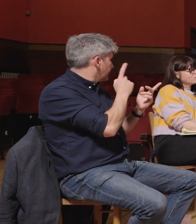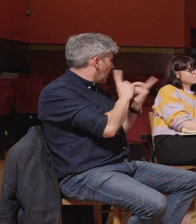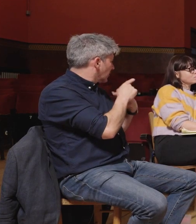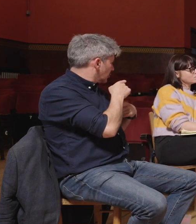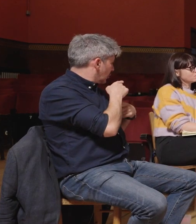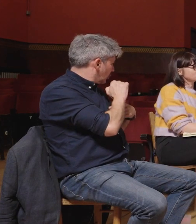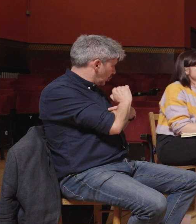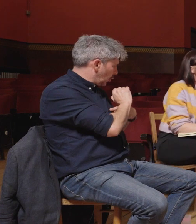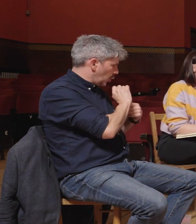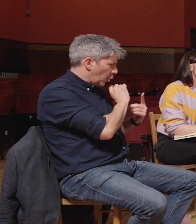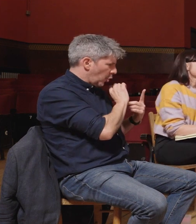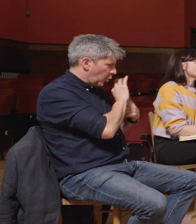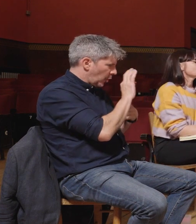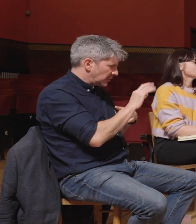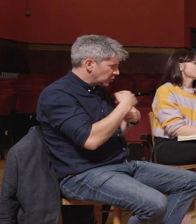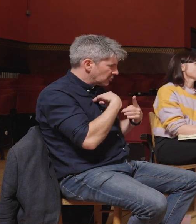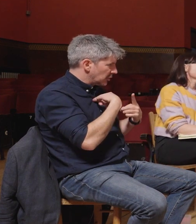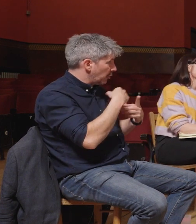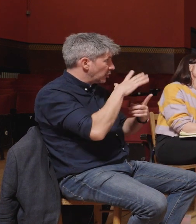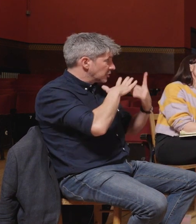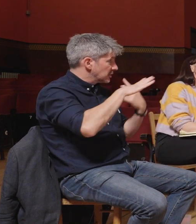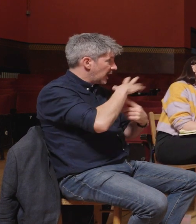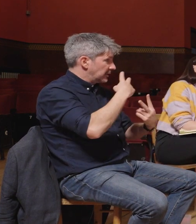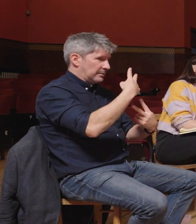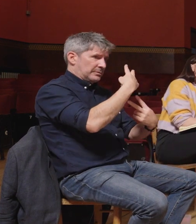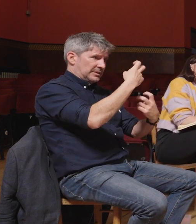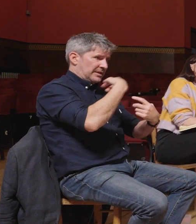as not much as expected, you know?